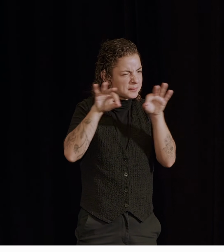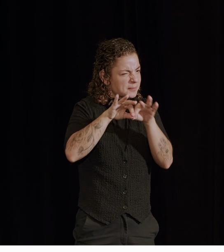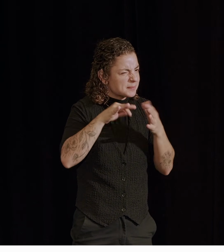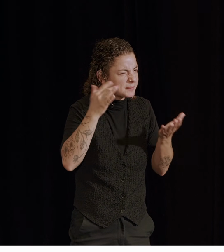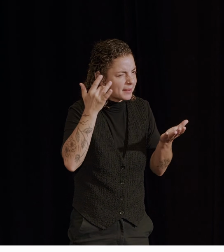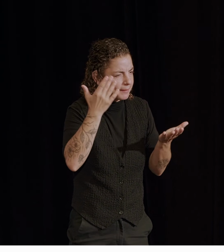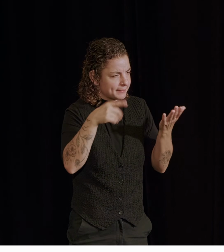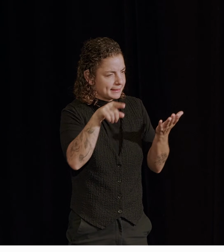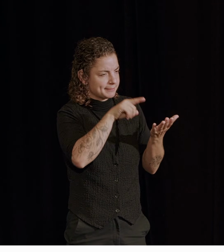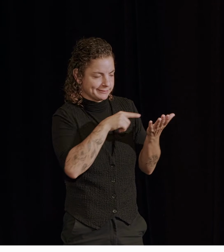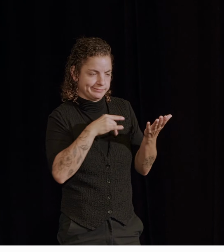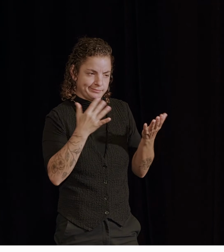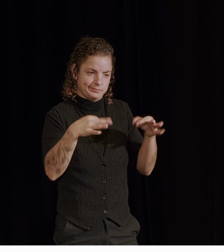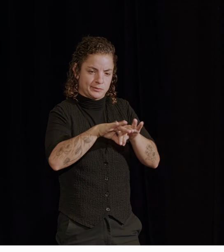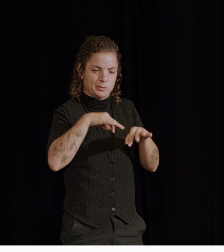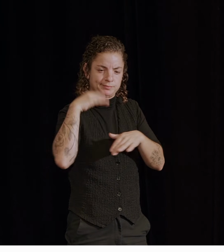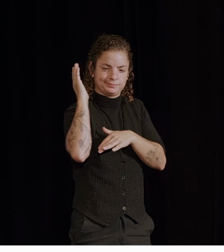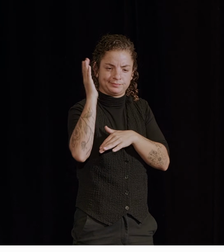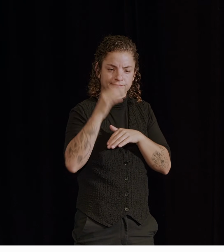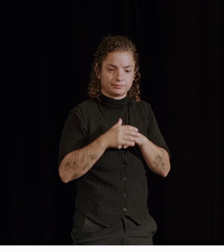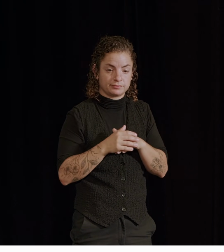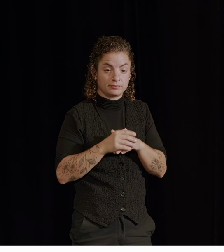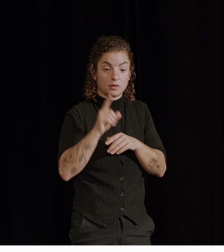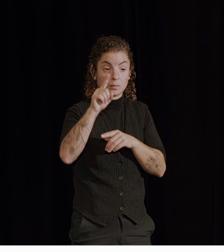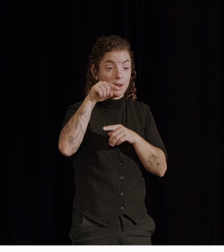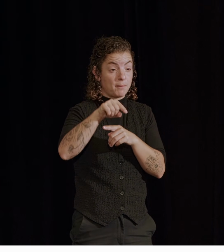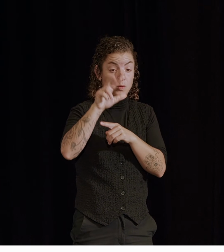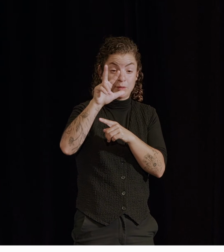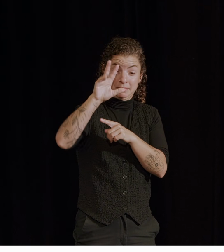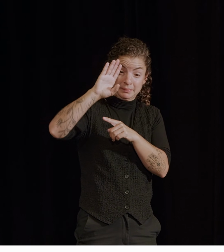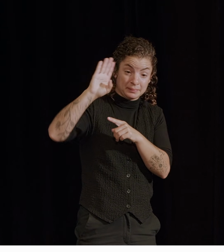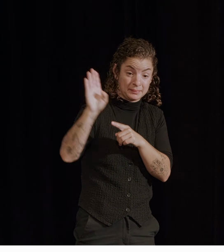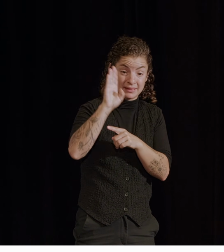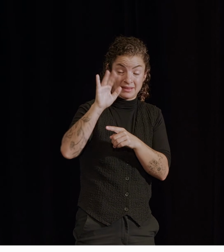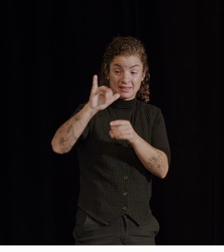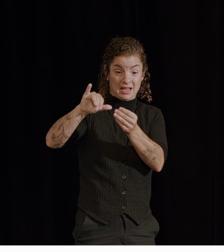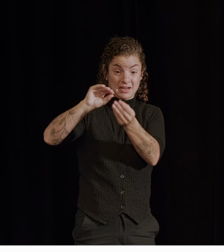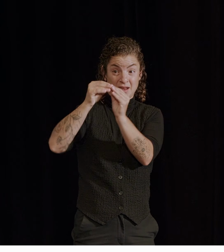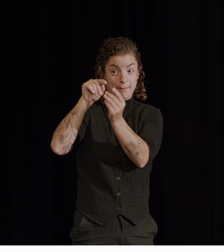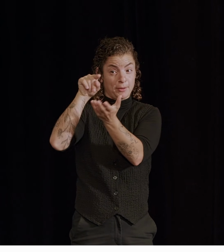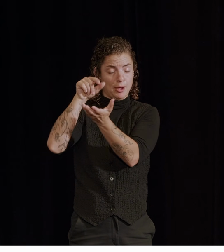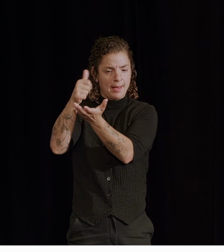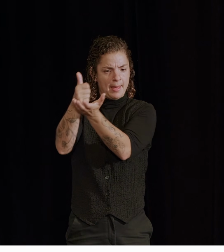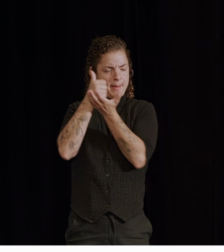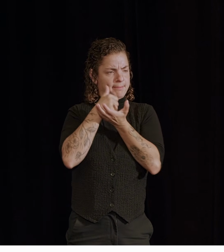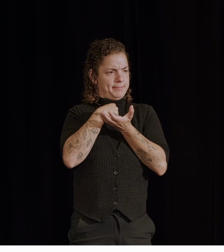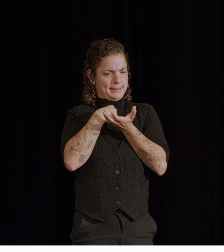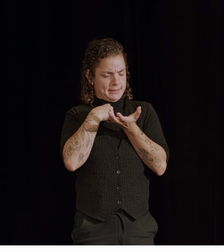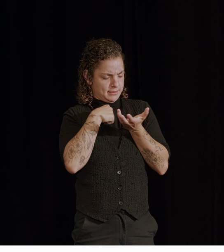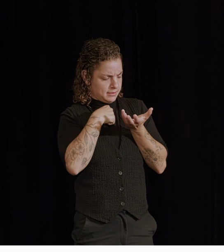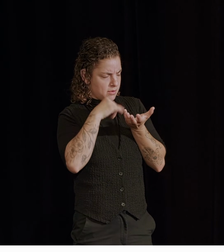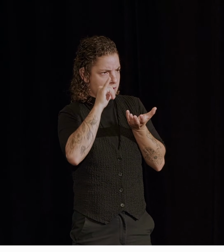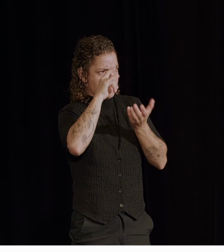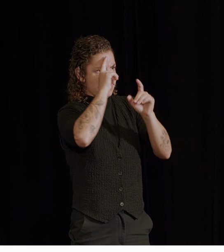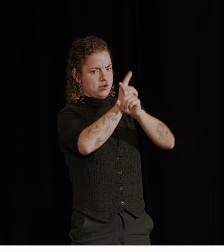The 1.3 billion number helps me, but letting folks know that this type of design decision